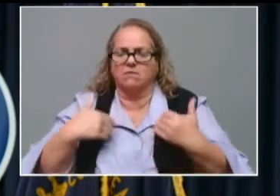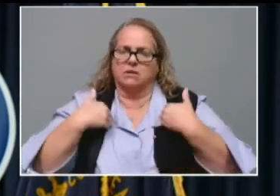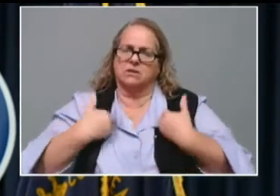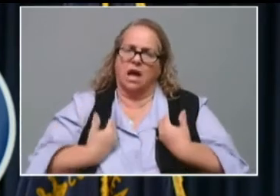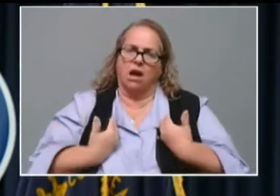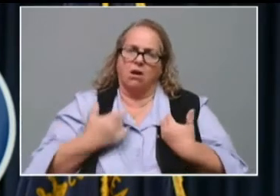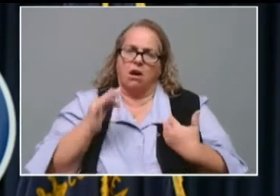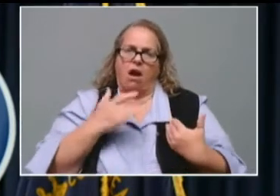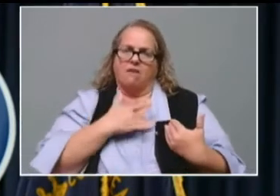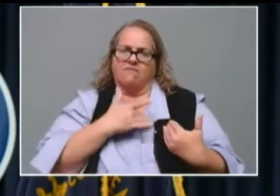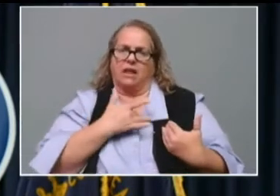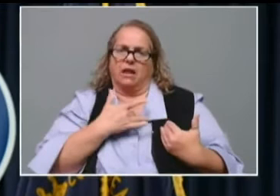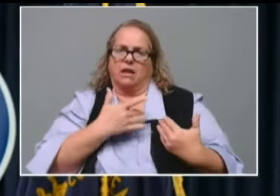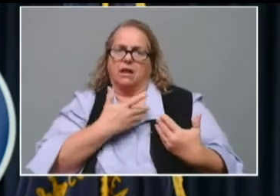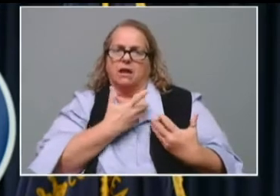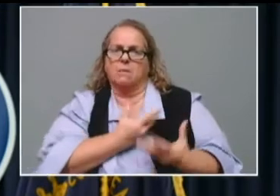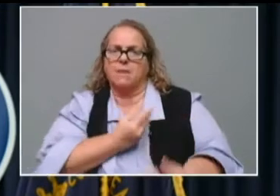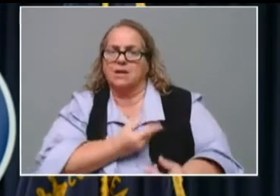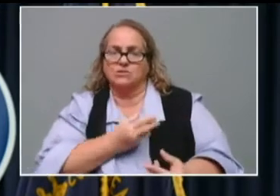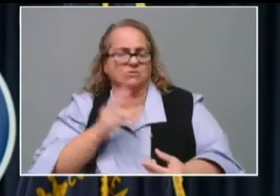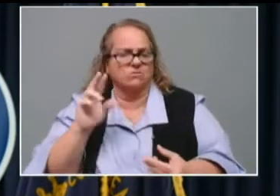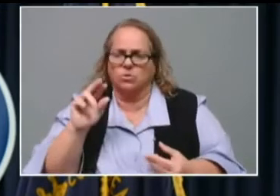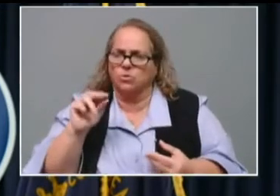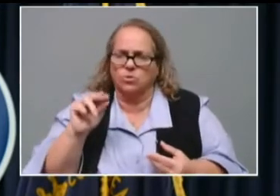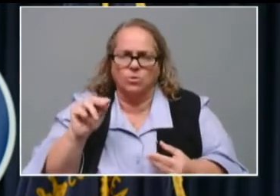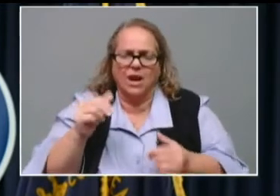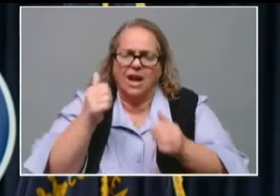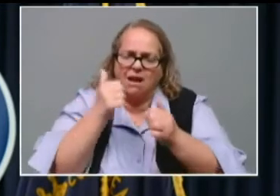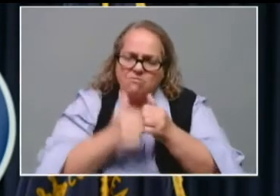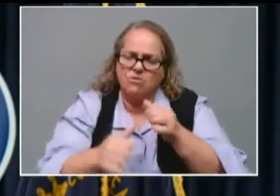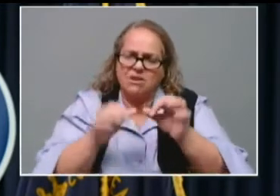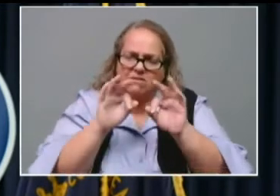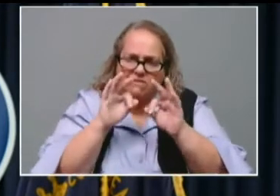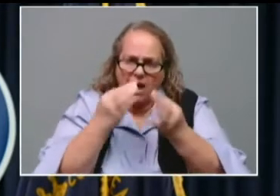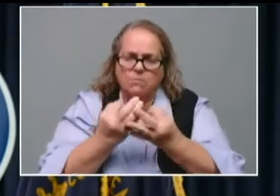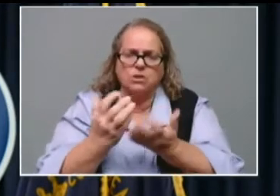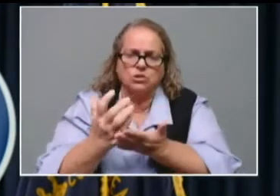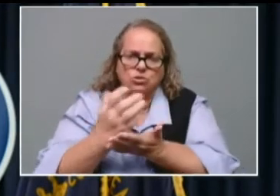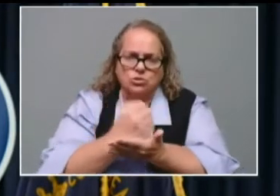recent that has lost someone deserves our full compassion. And not to say